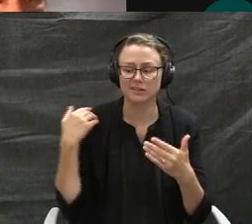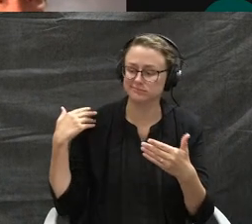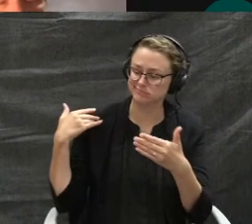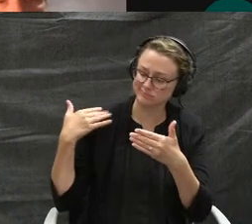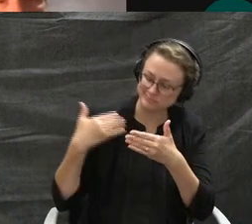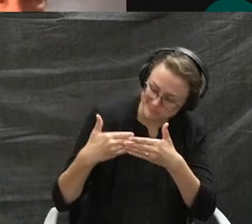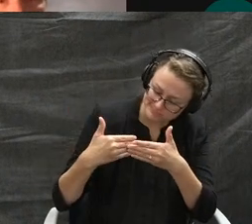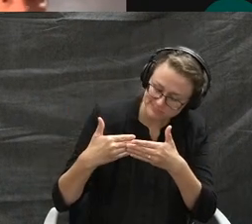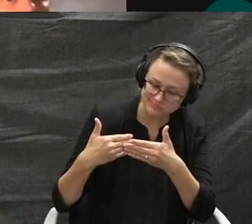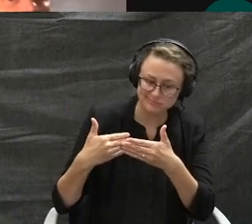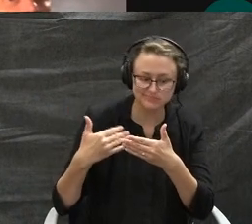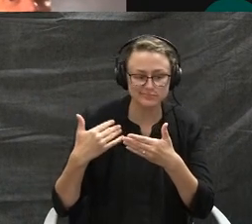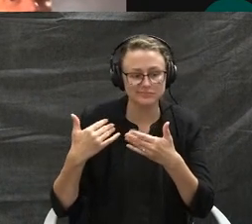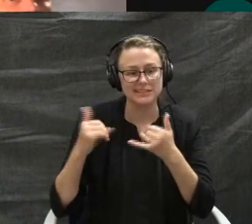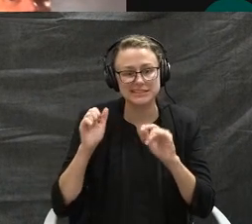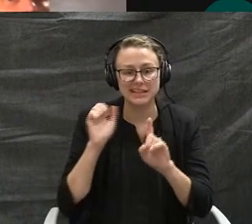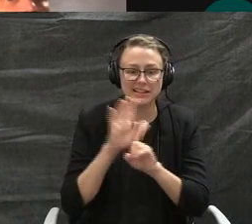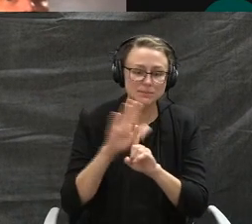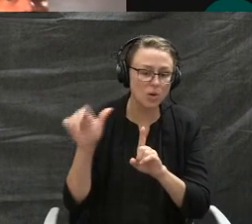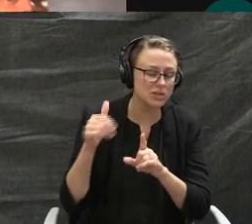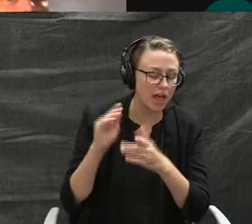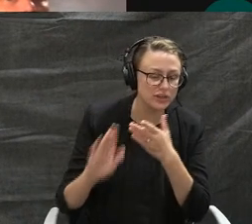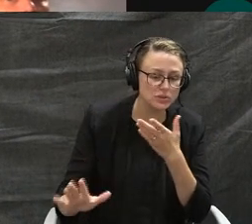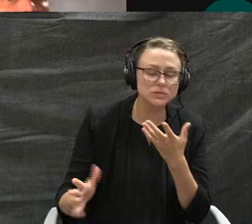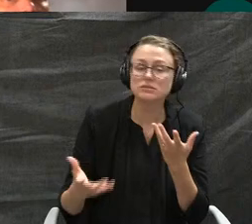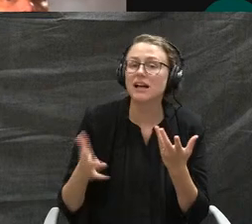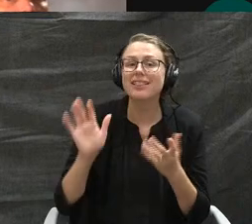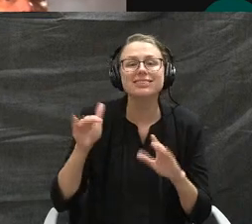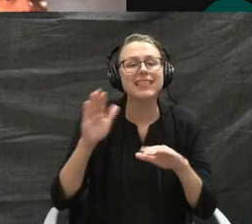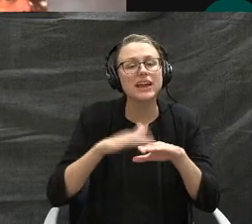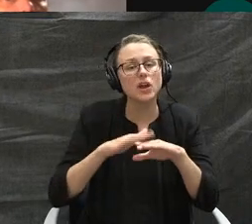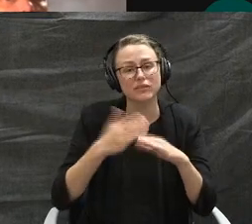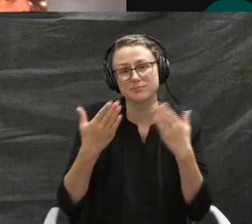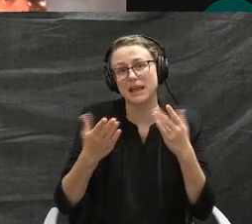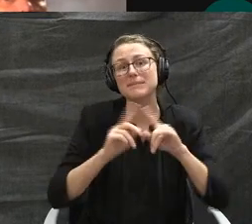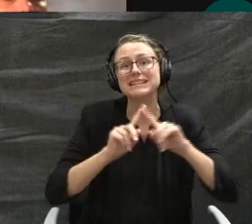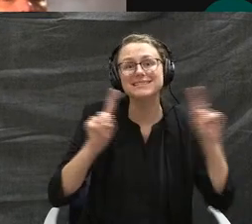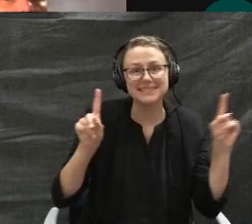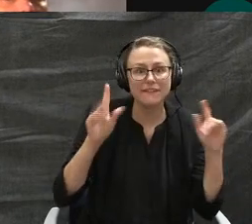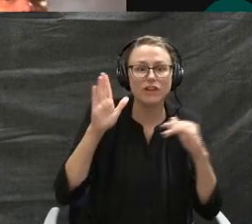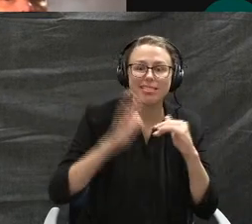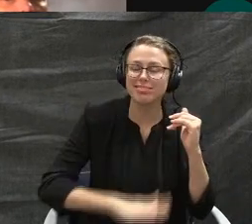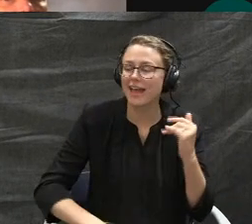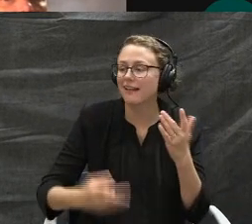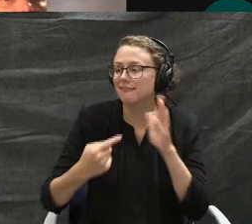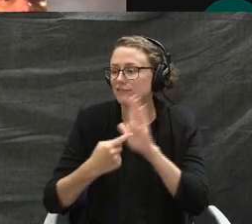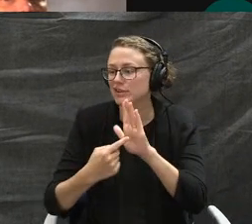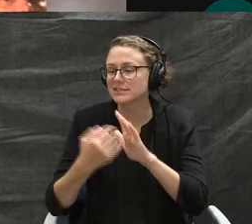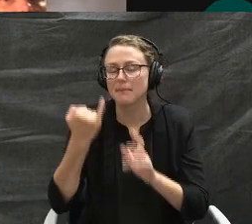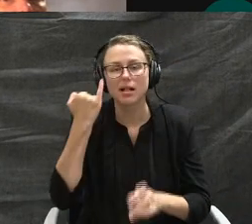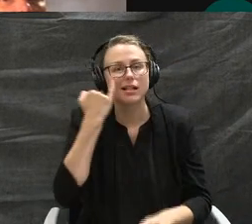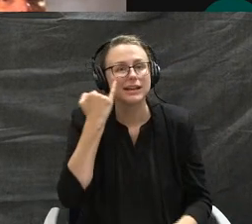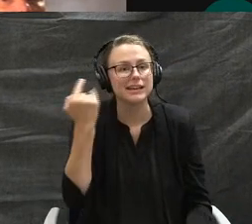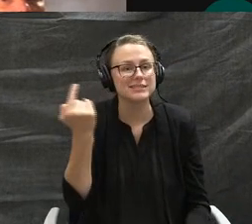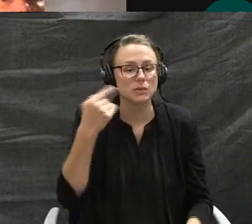were still exposed to other students, that notification might look very. Different than if somebody was in school, developed symptoms,